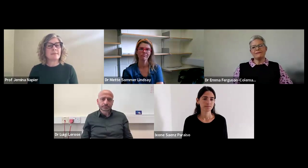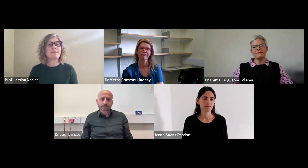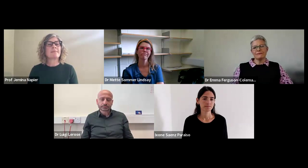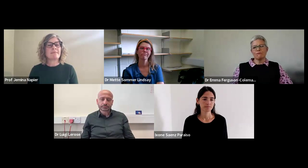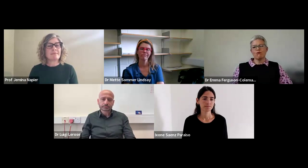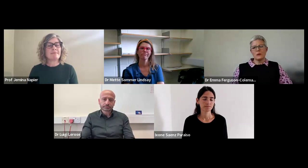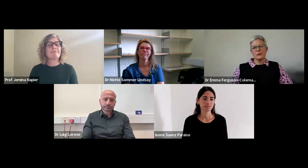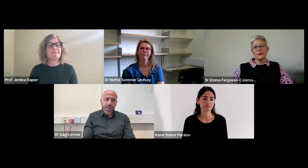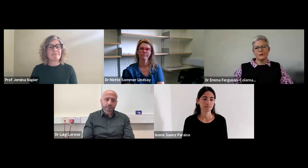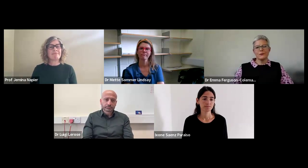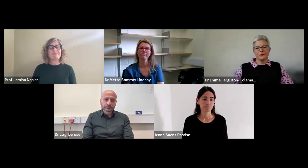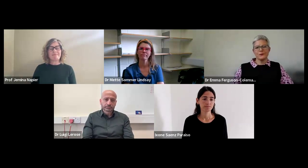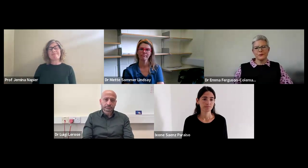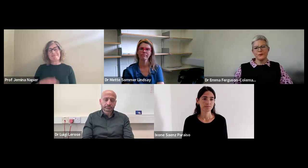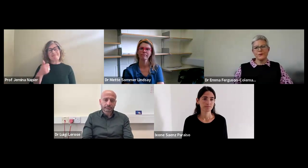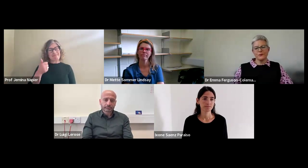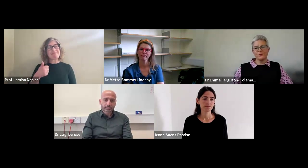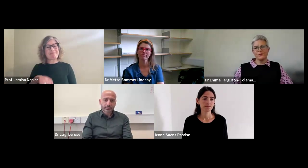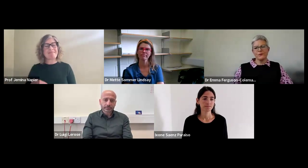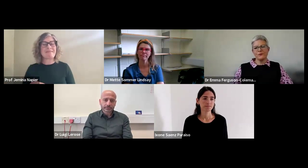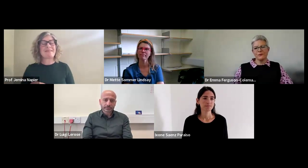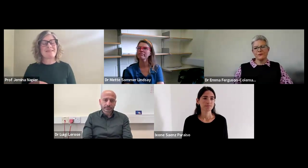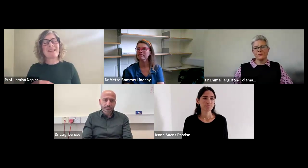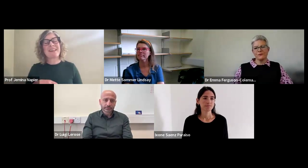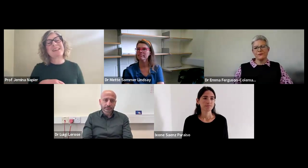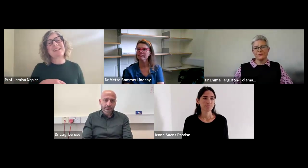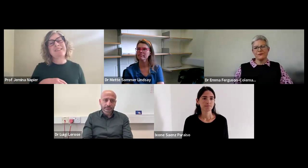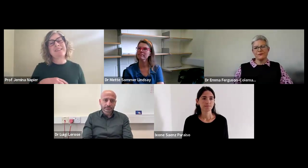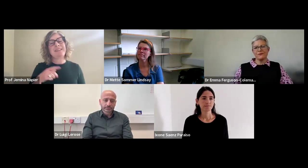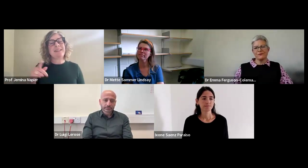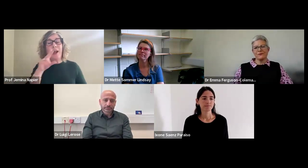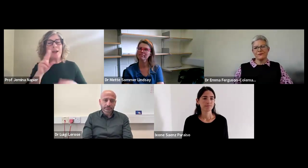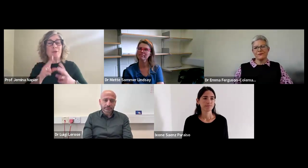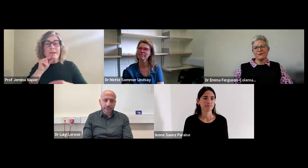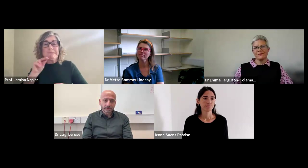to drip feed them information in order that you can then build rapport in relationships.